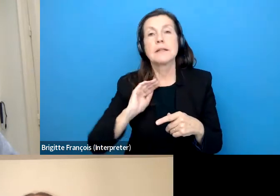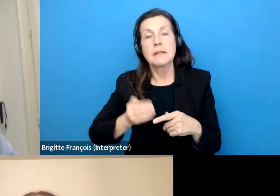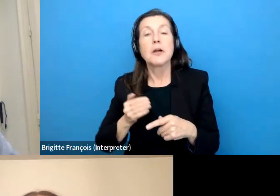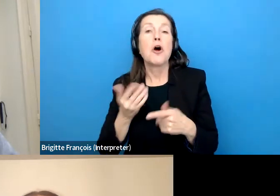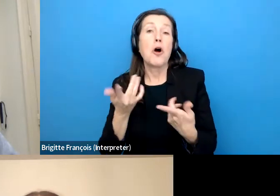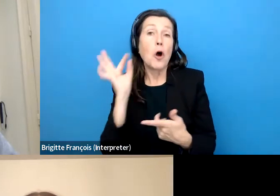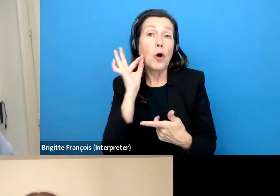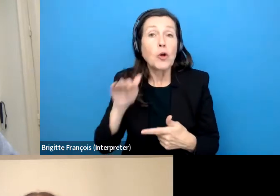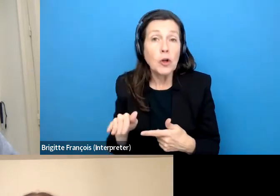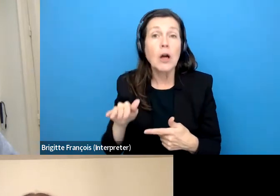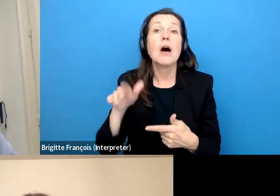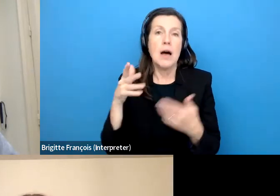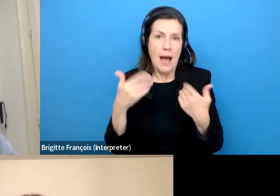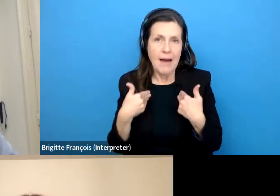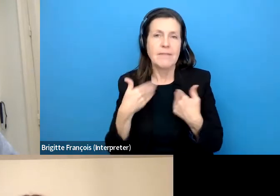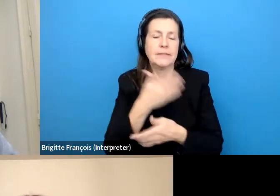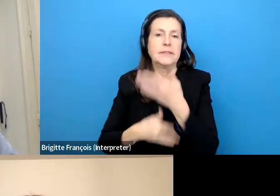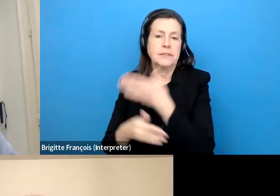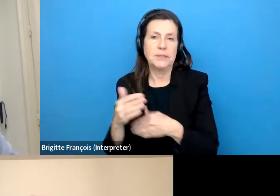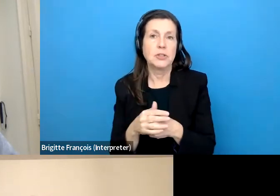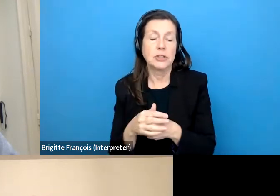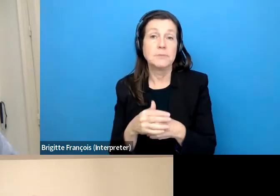women and girls living in rural and remote areas,